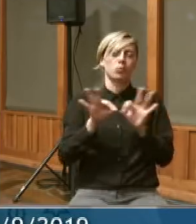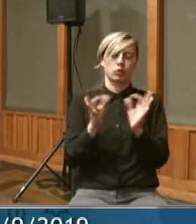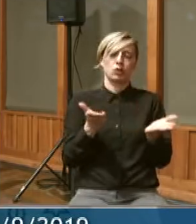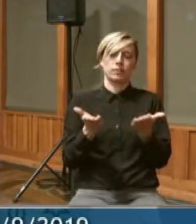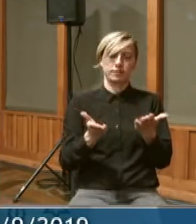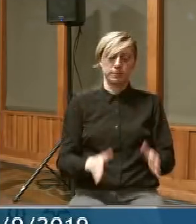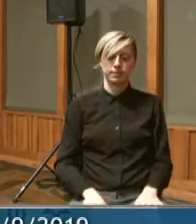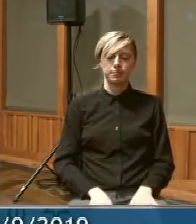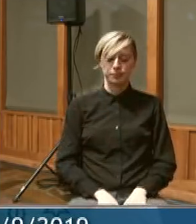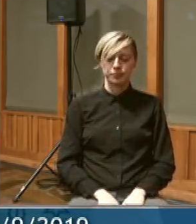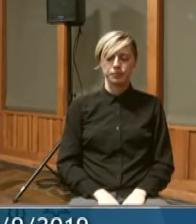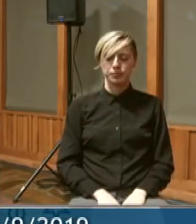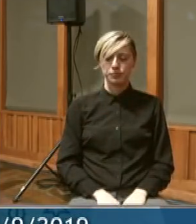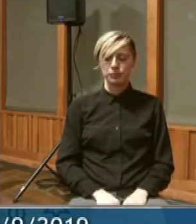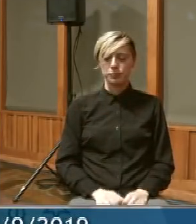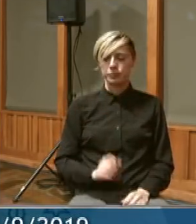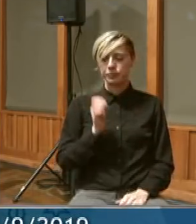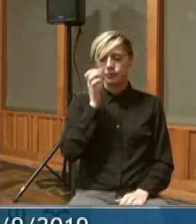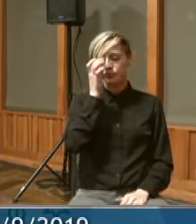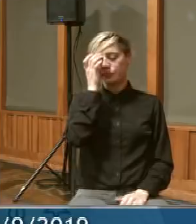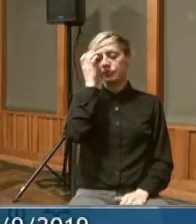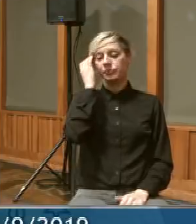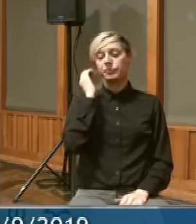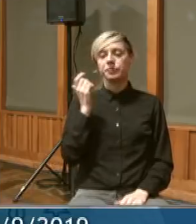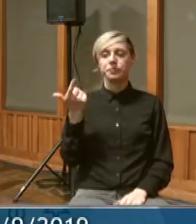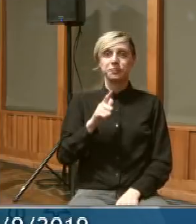VITAL SERVICES TO THE CITY OF PORTLAND. THANK YOU.